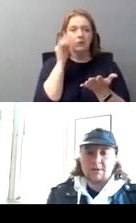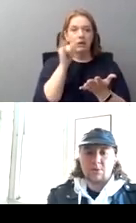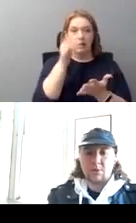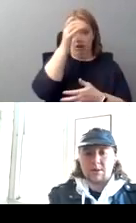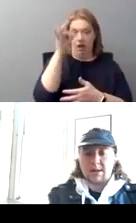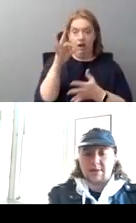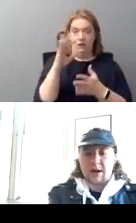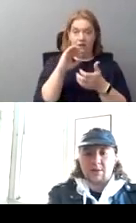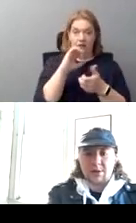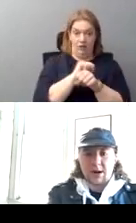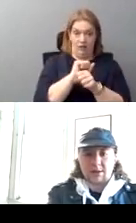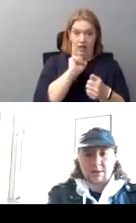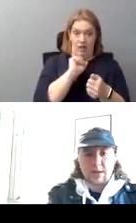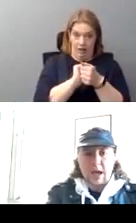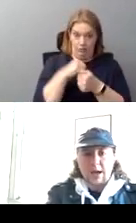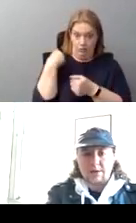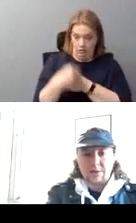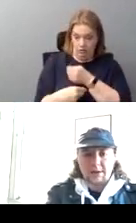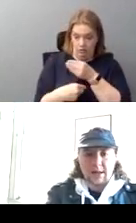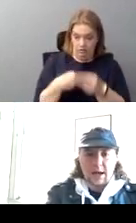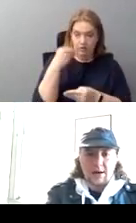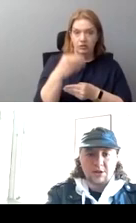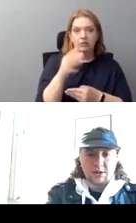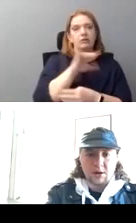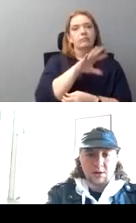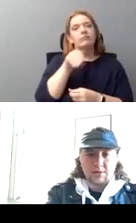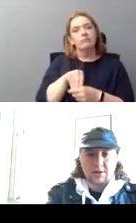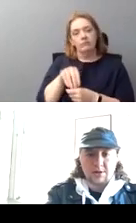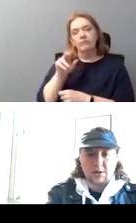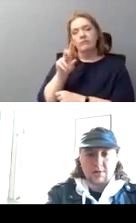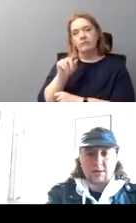is important to David Ireland's practice and something that the ARG Conservation Services